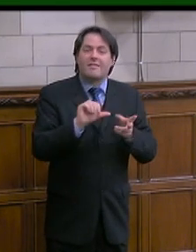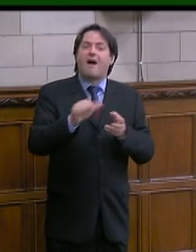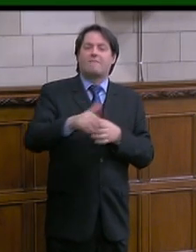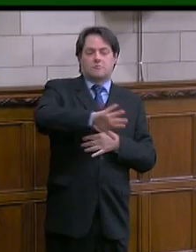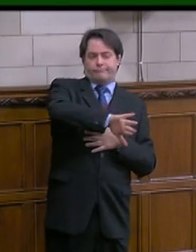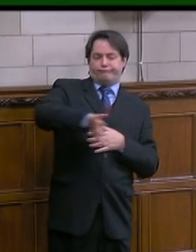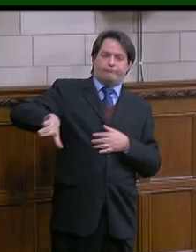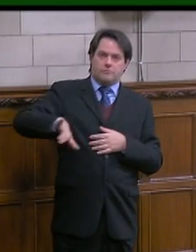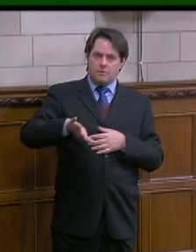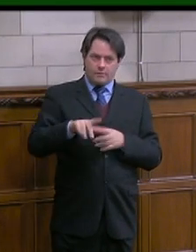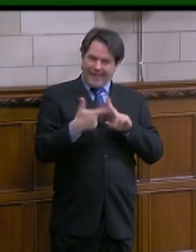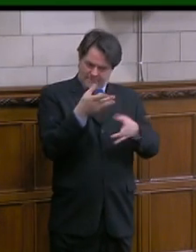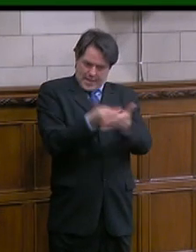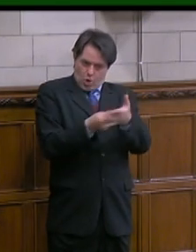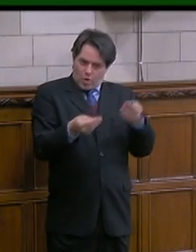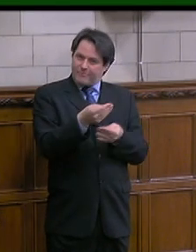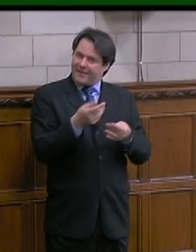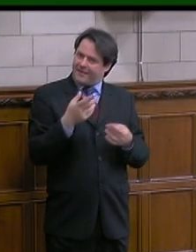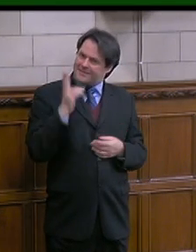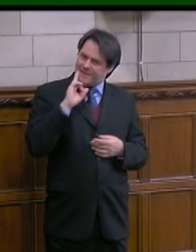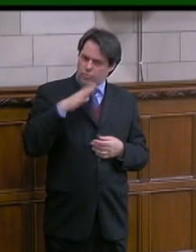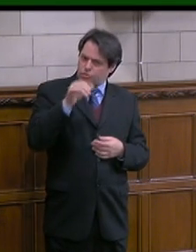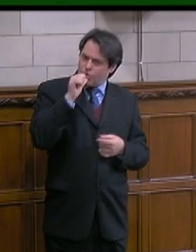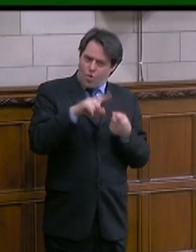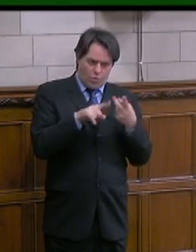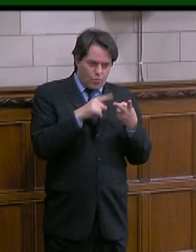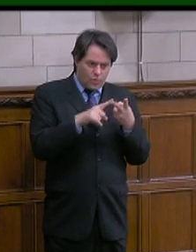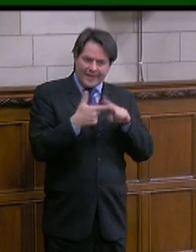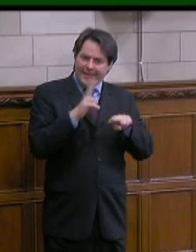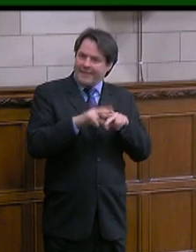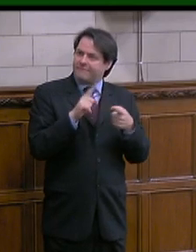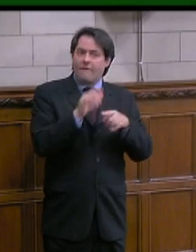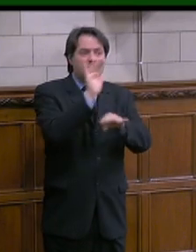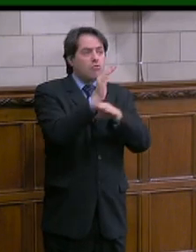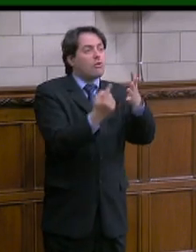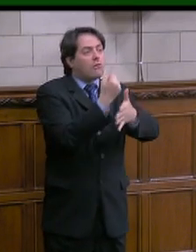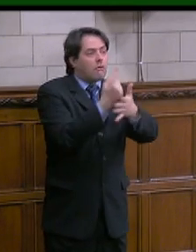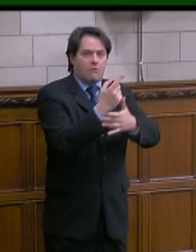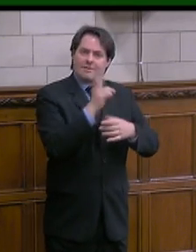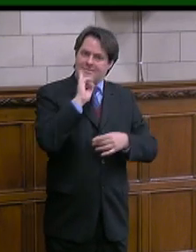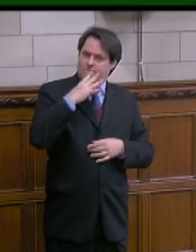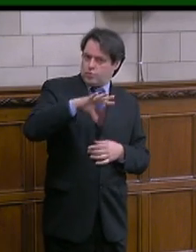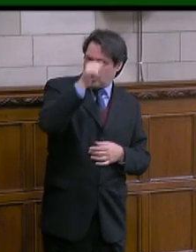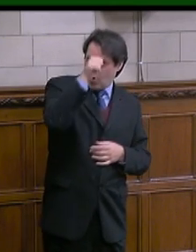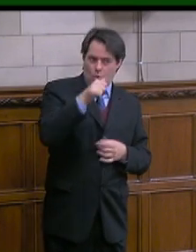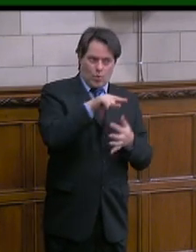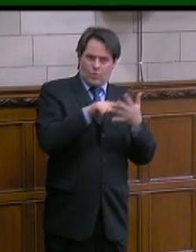Whether we are talking about the economy or foreign affairs, it is relevant to people with hearing impairments.